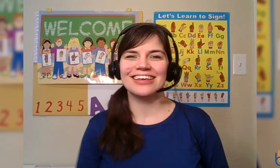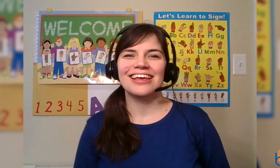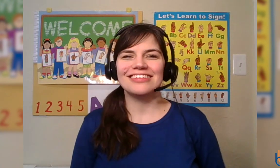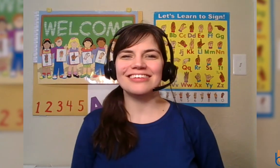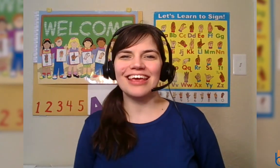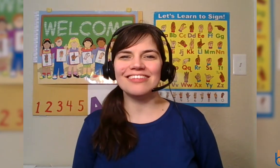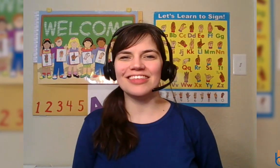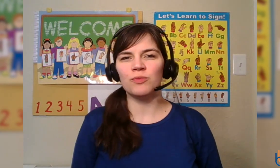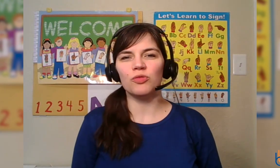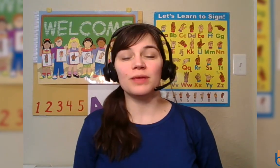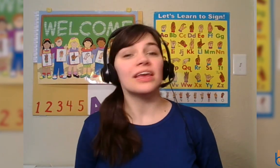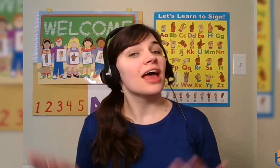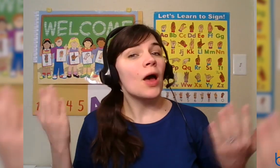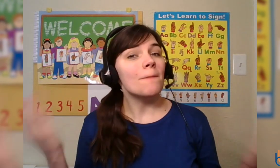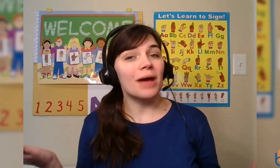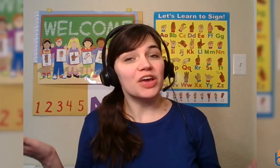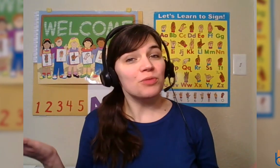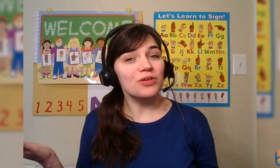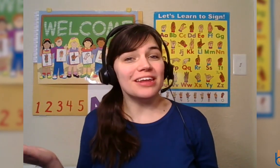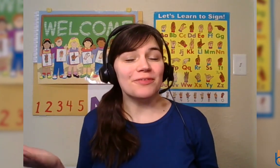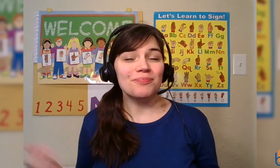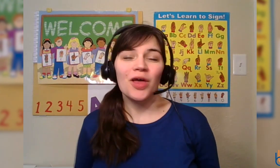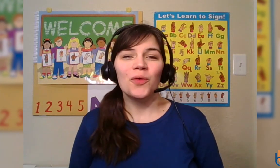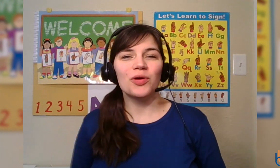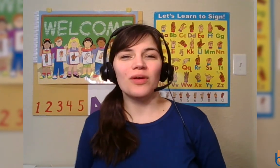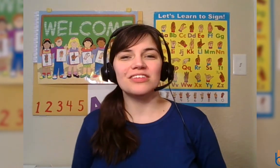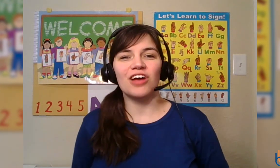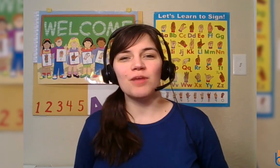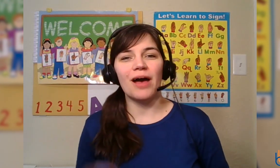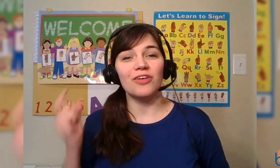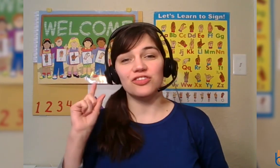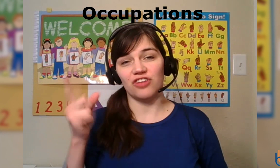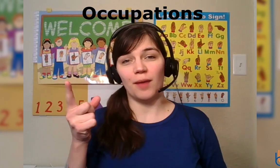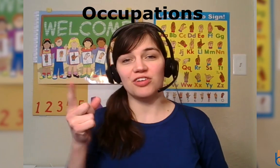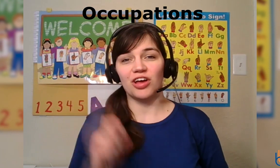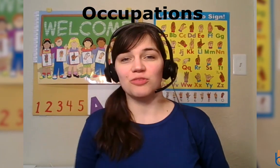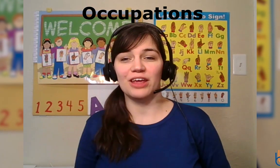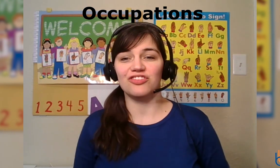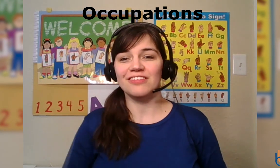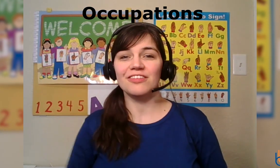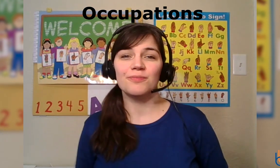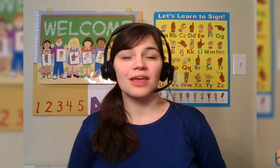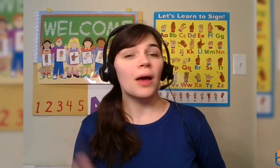Today's theme will be My Community. We're going to talk about jobs and occupations,